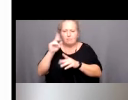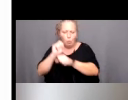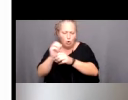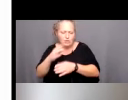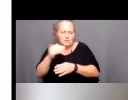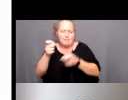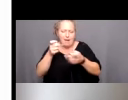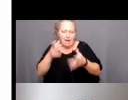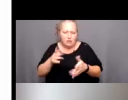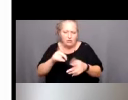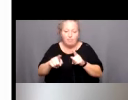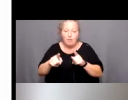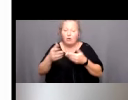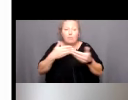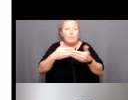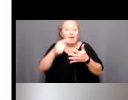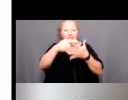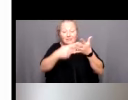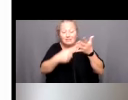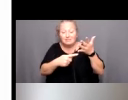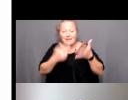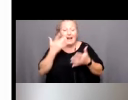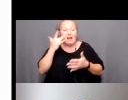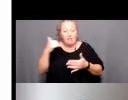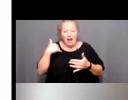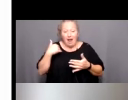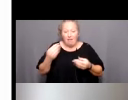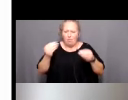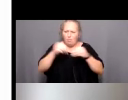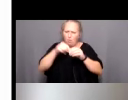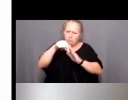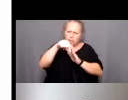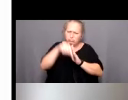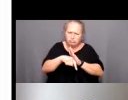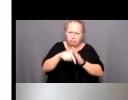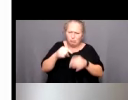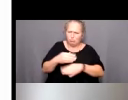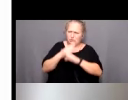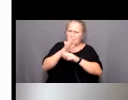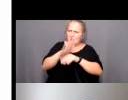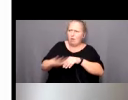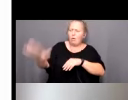and prevention to both workers and managers. But despite this and the fact California has some of the most